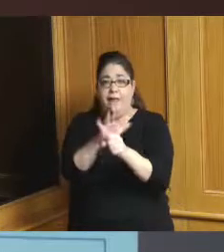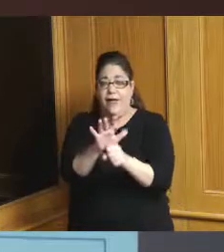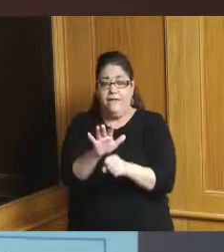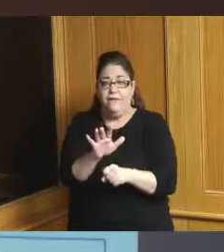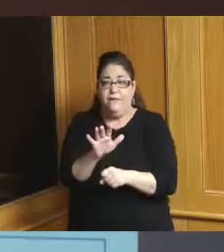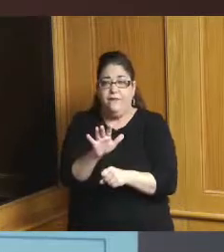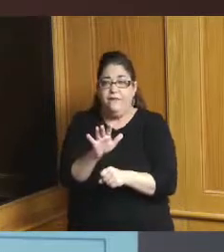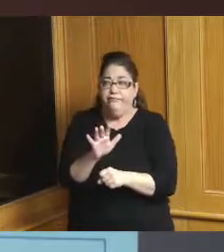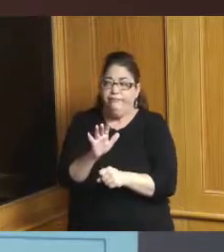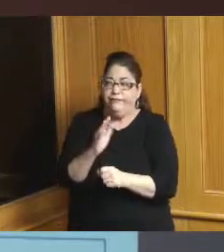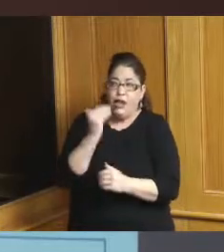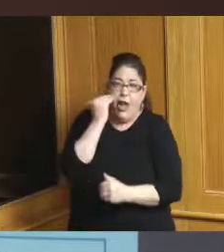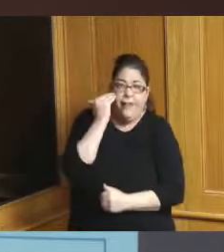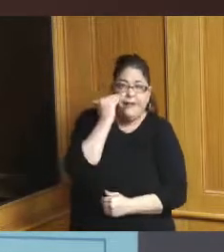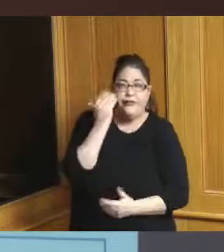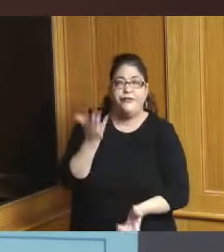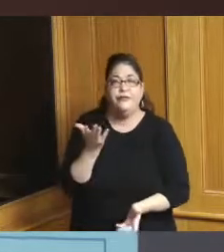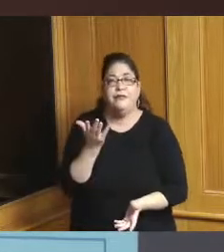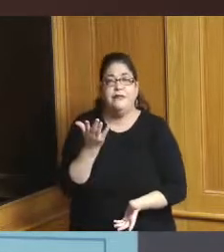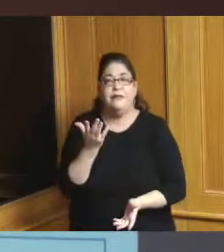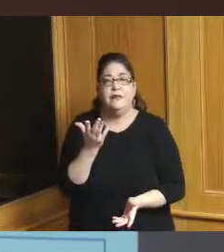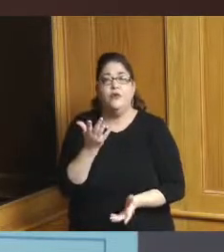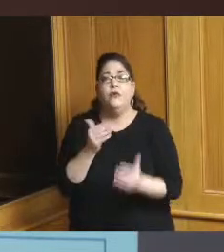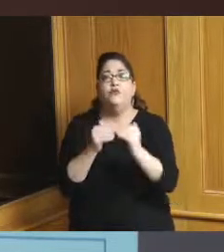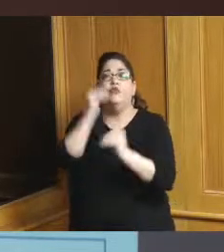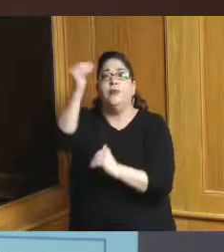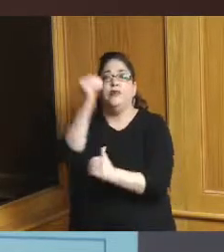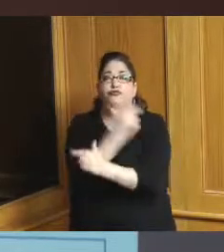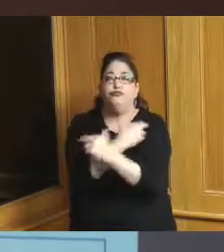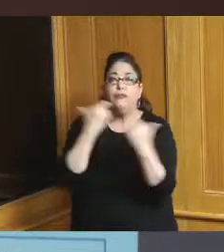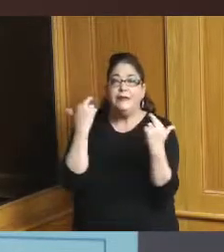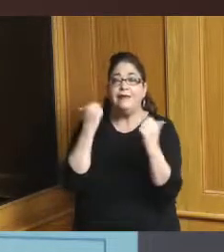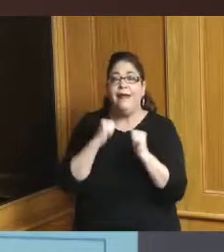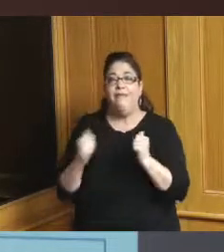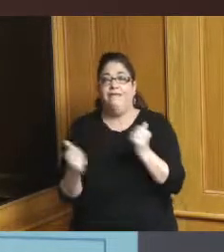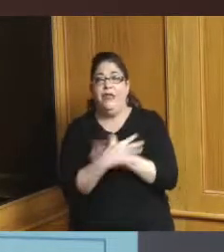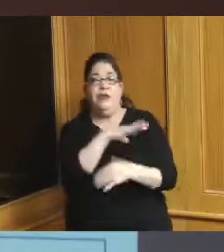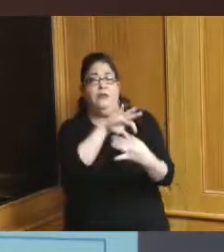there's too much risk and fear associated with the vaccines among these unvaccinated people